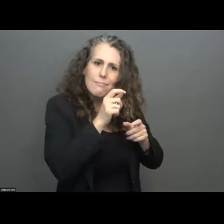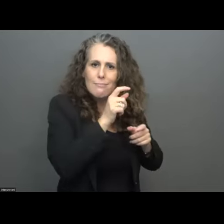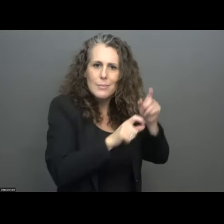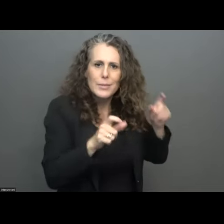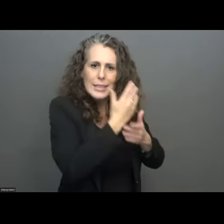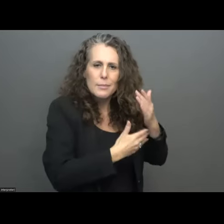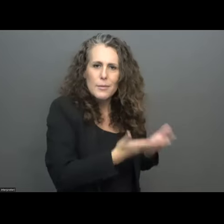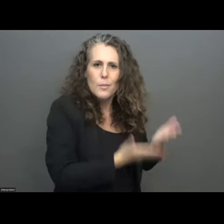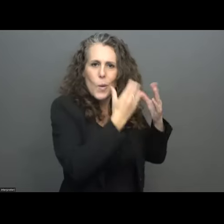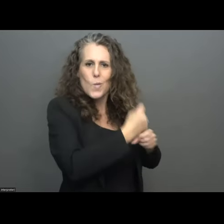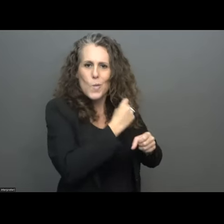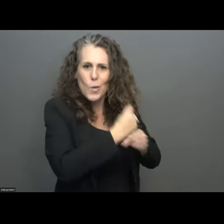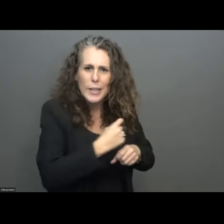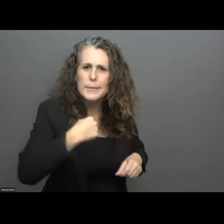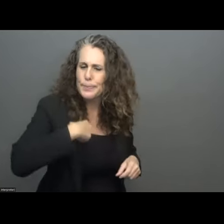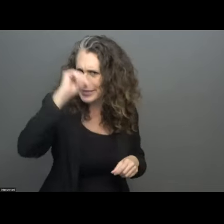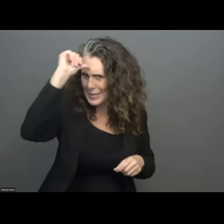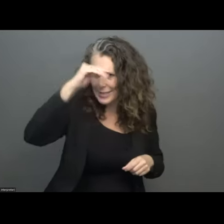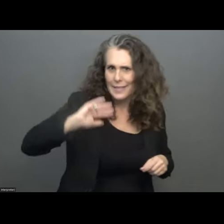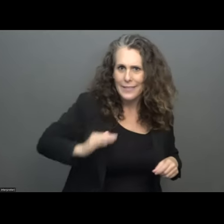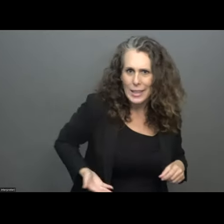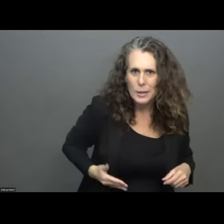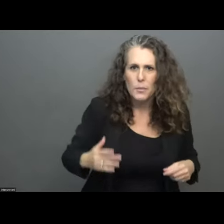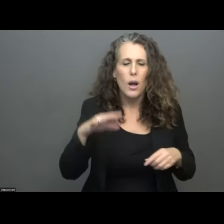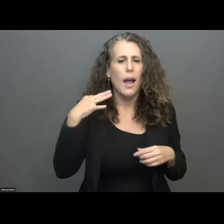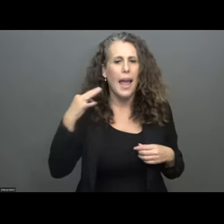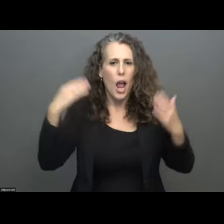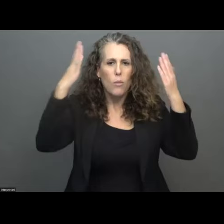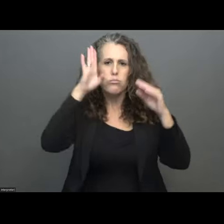the limp hair and brown eyes, and I'm wearing glasses today.